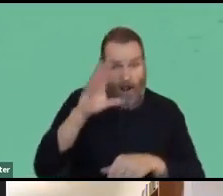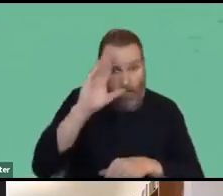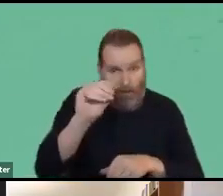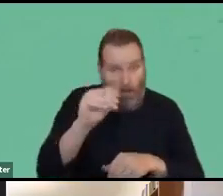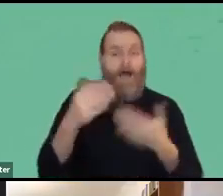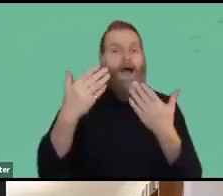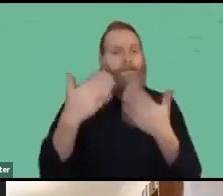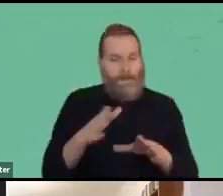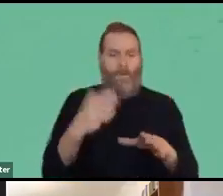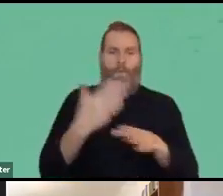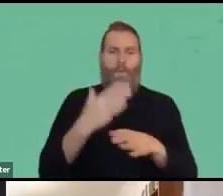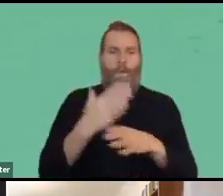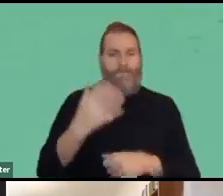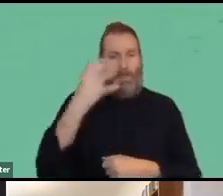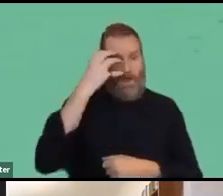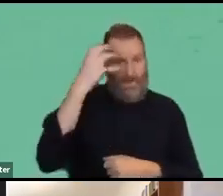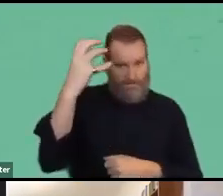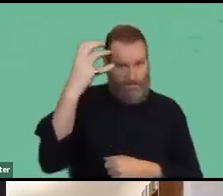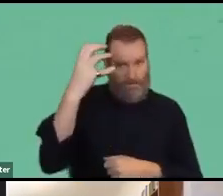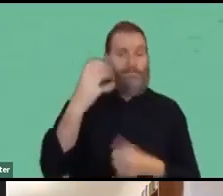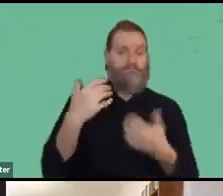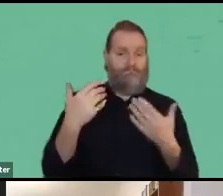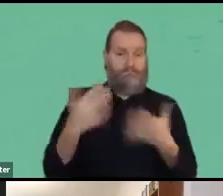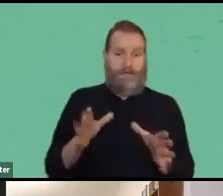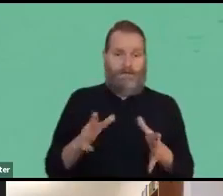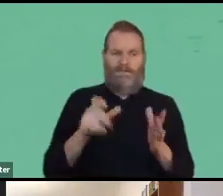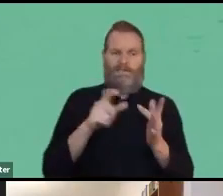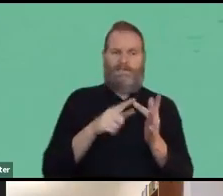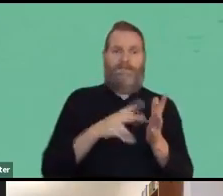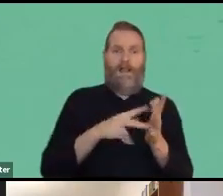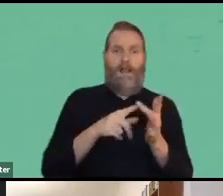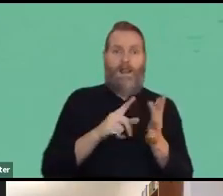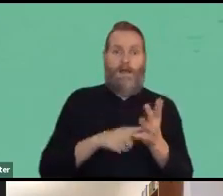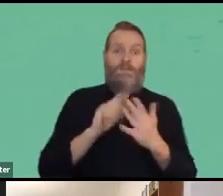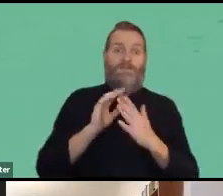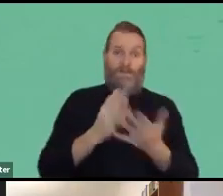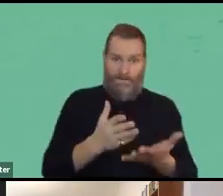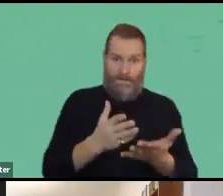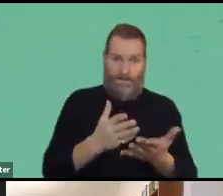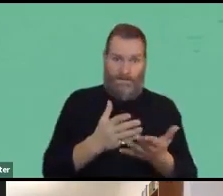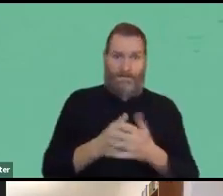servant I'm a real life person who had a career I always talk about when I have my proper job